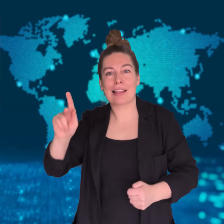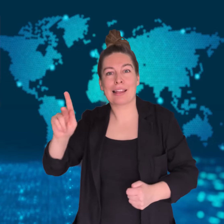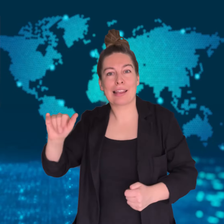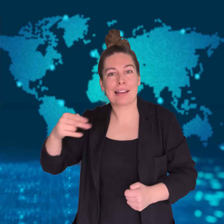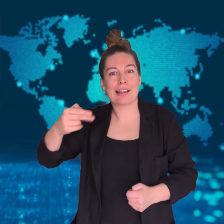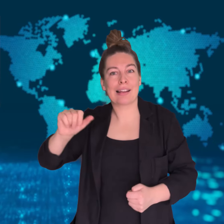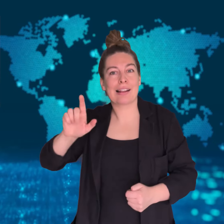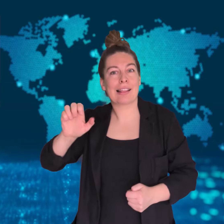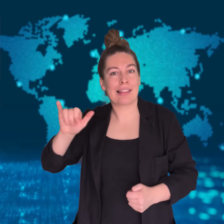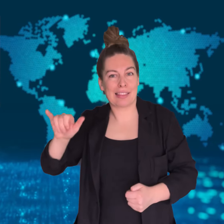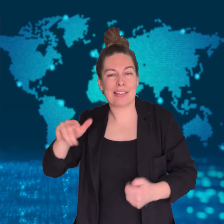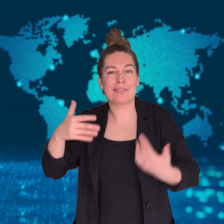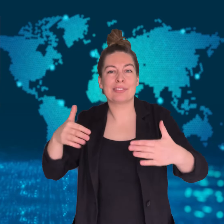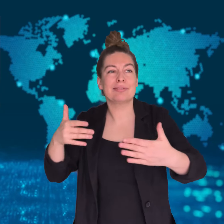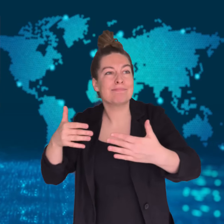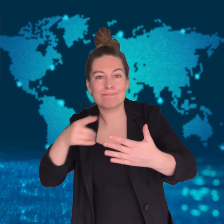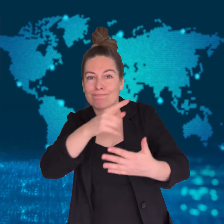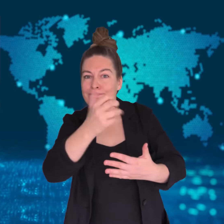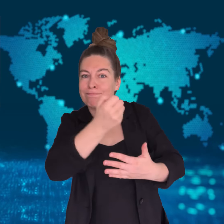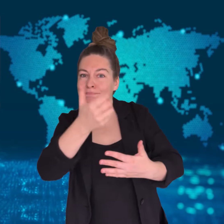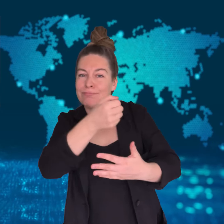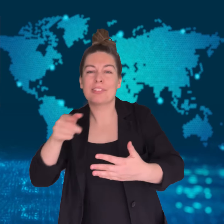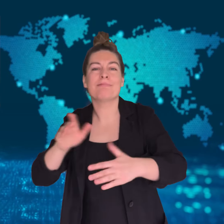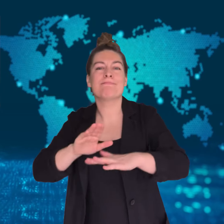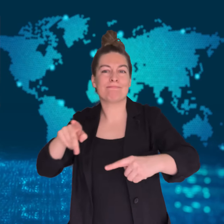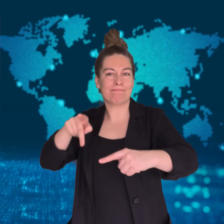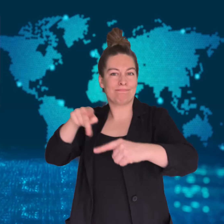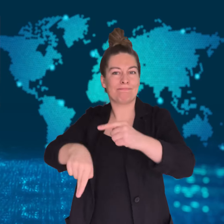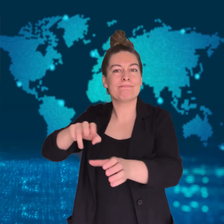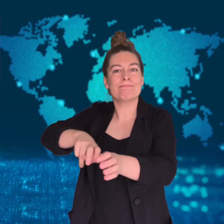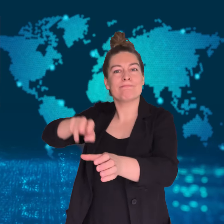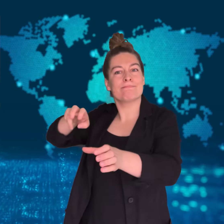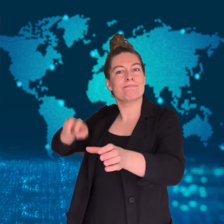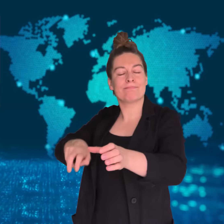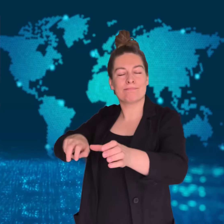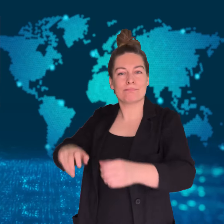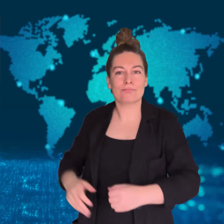resulting in his top contender, Nikki Haley, suspending her campaign.